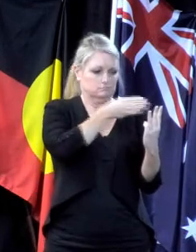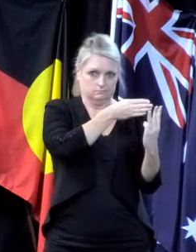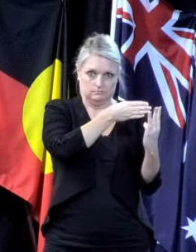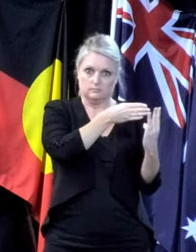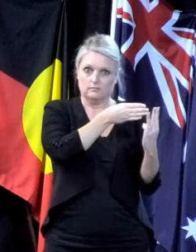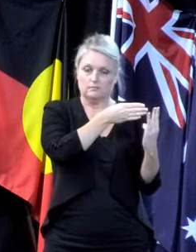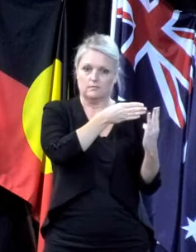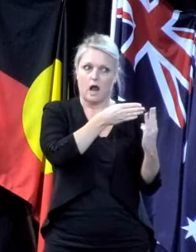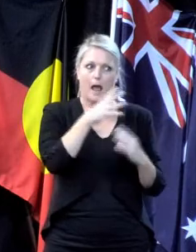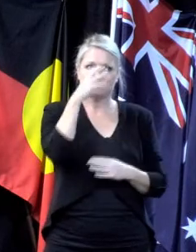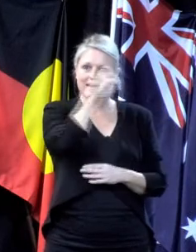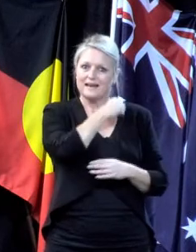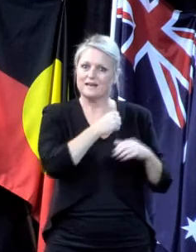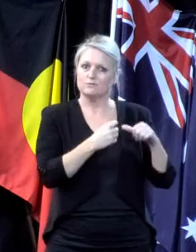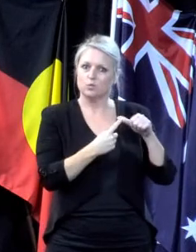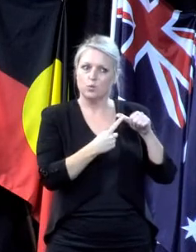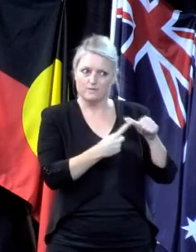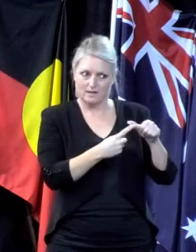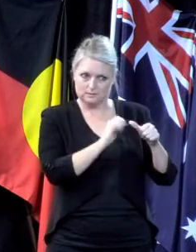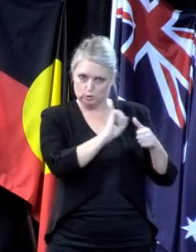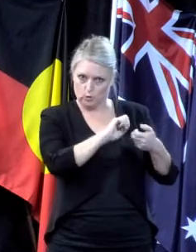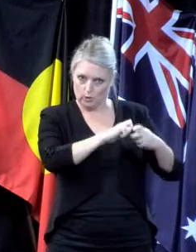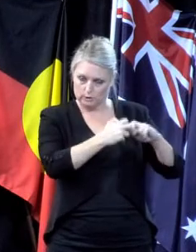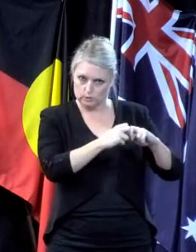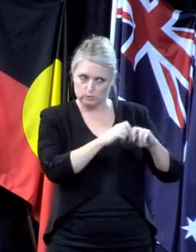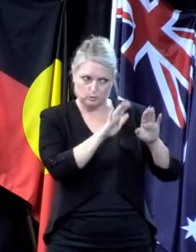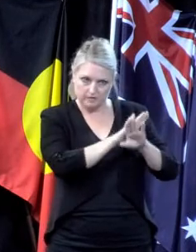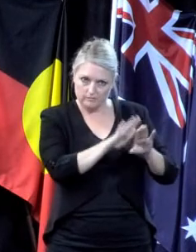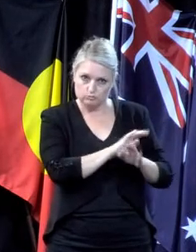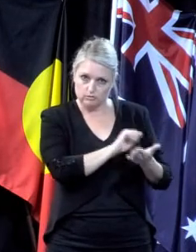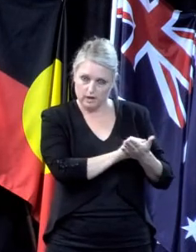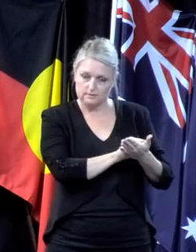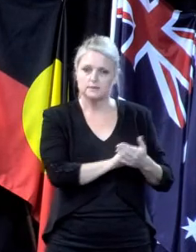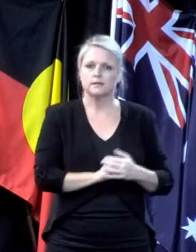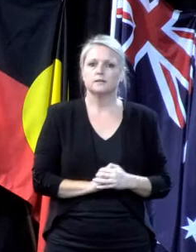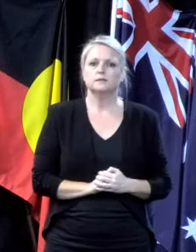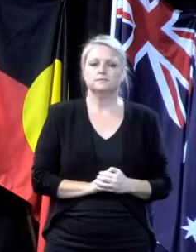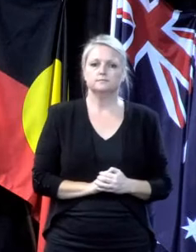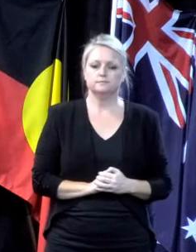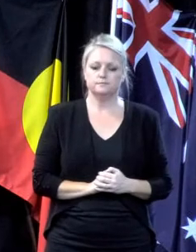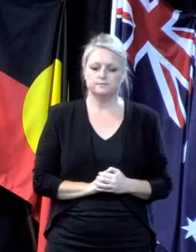most of the issues, but one of the things that you identify